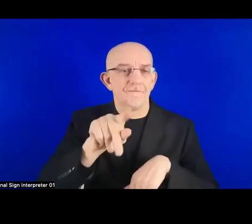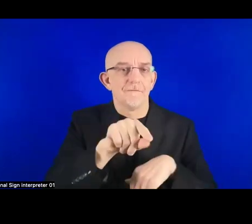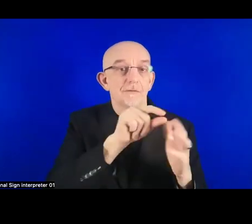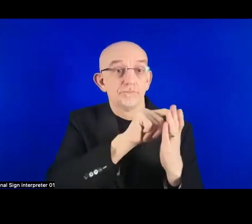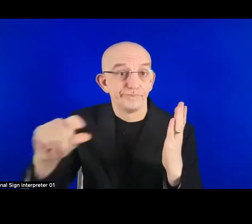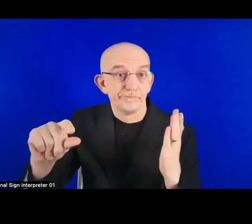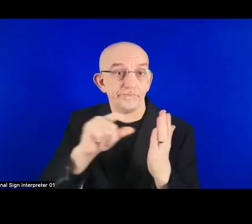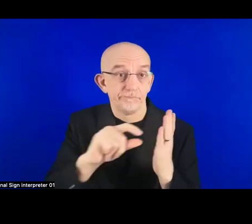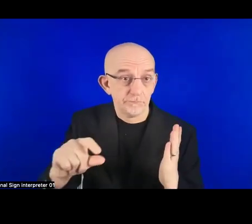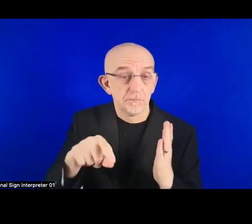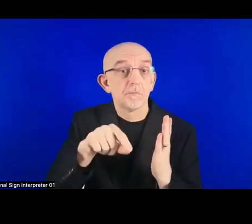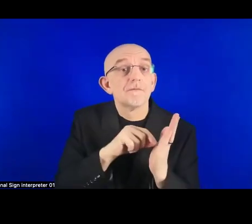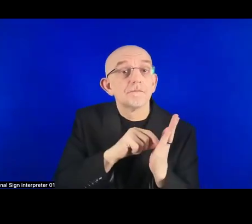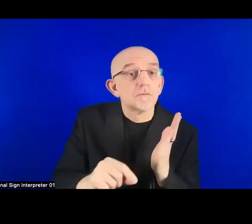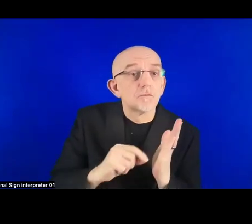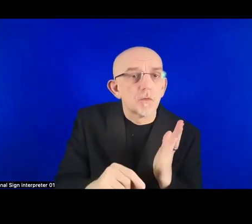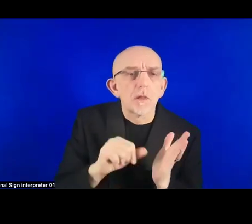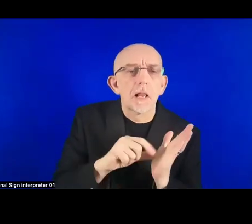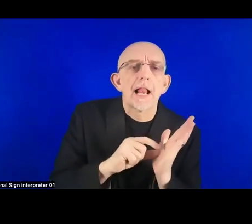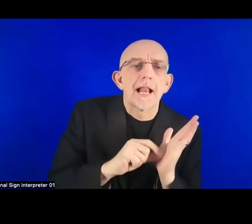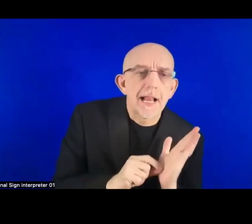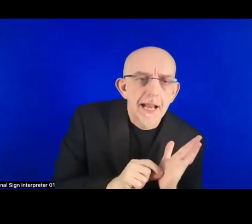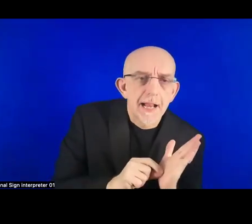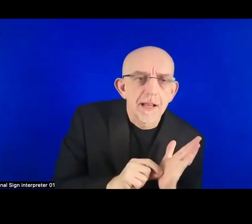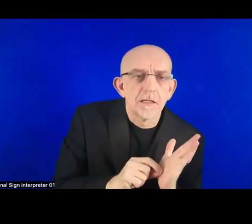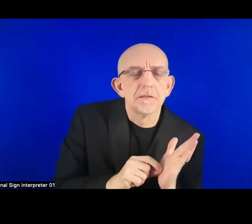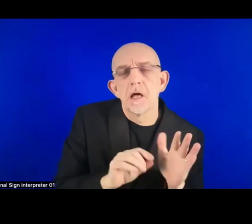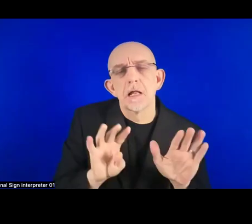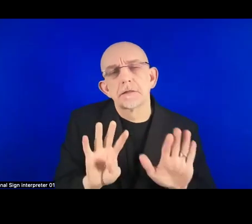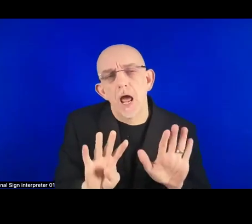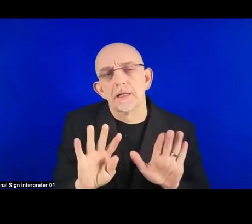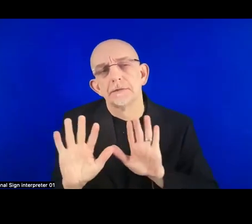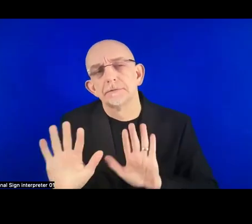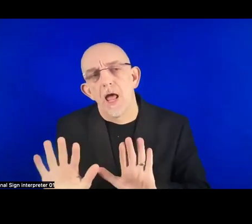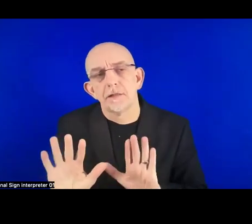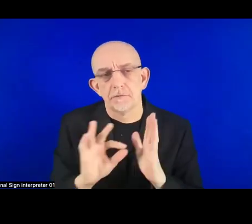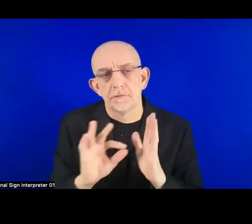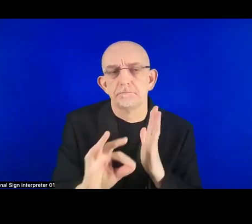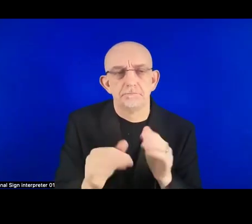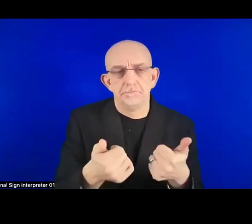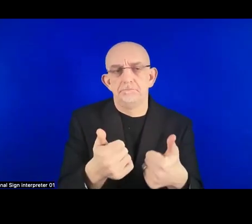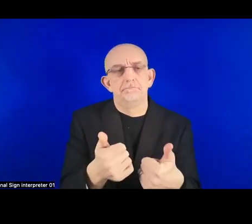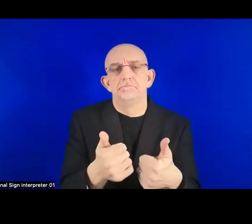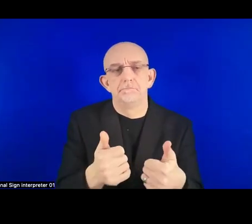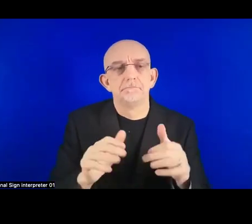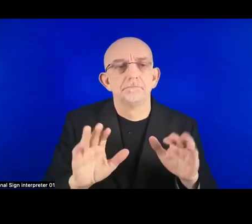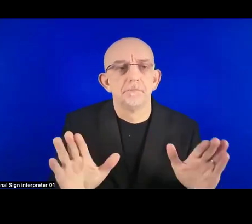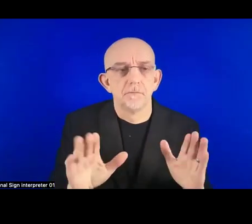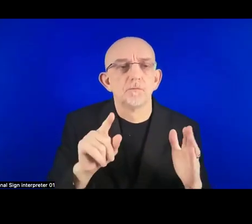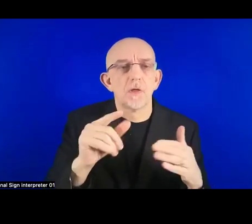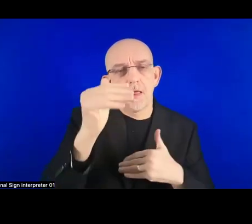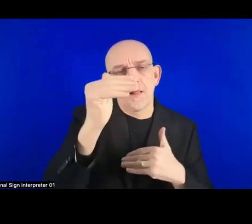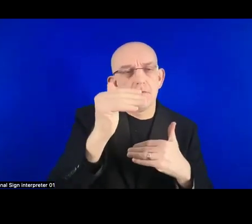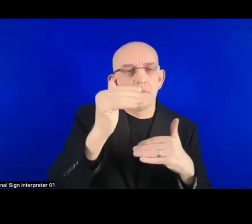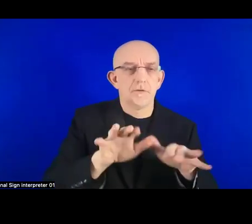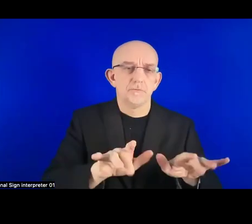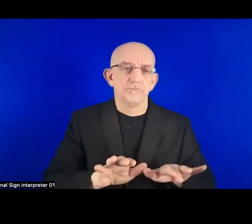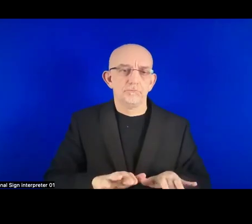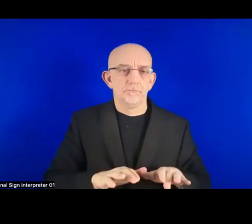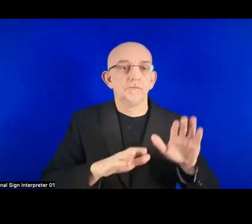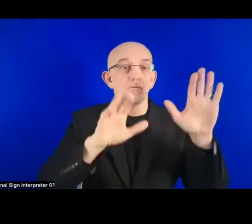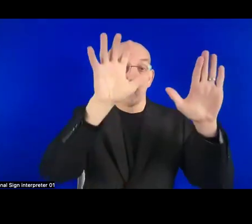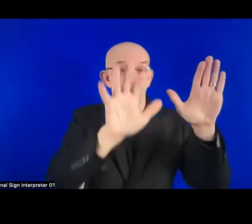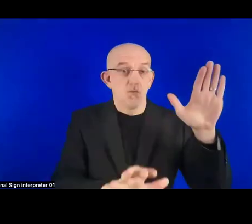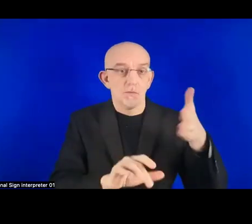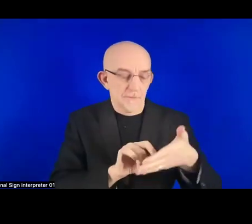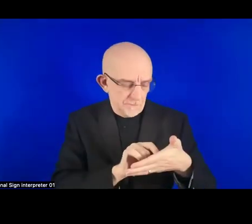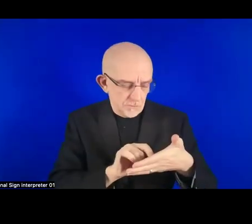Okay, I see we have one more hand raised in the audience. So we are going to enable the